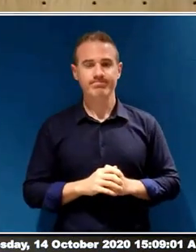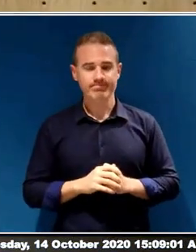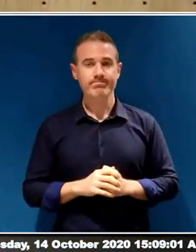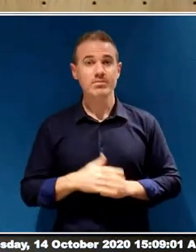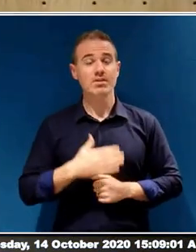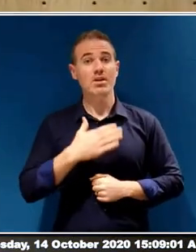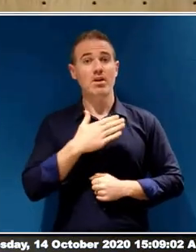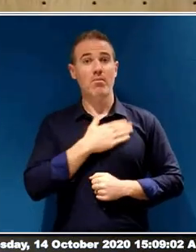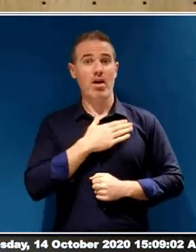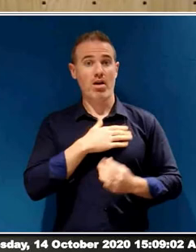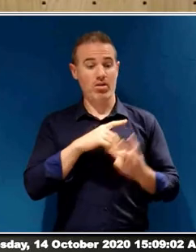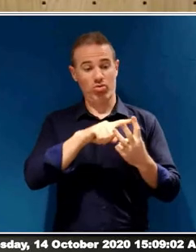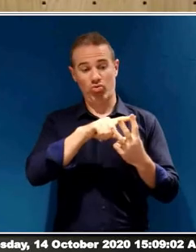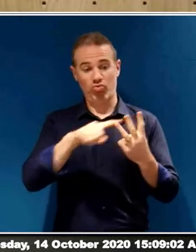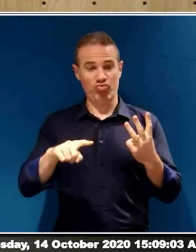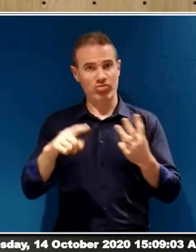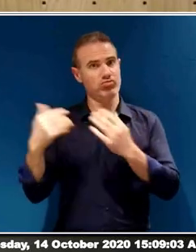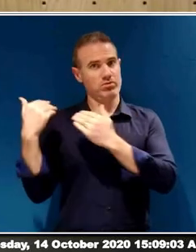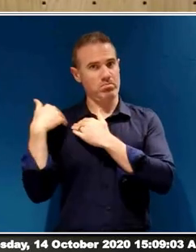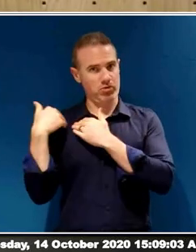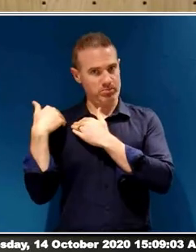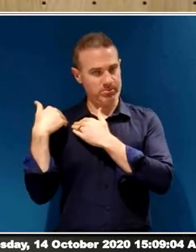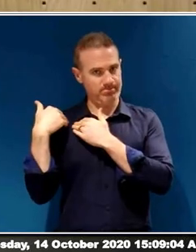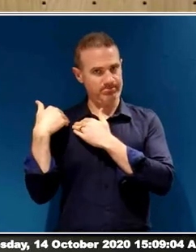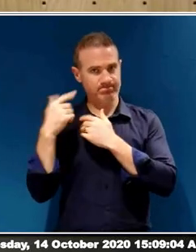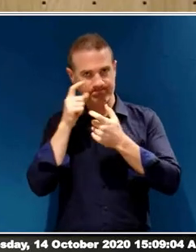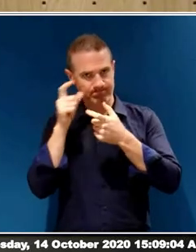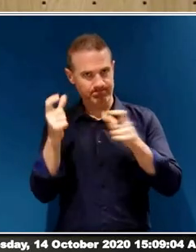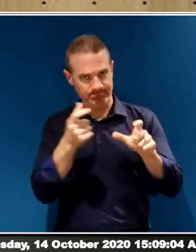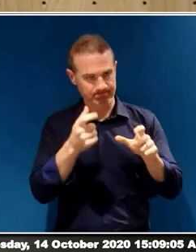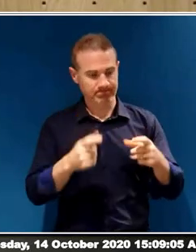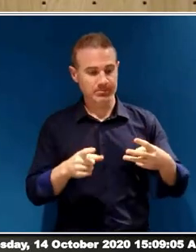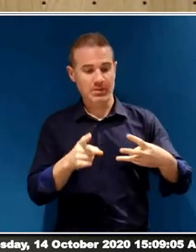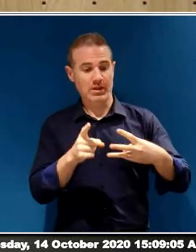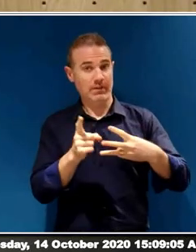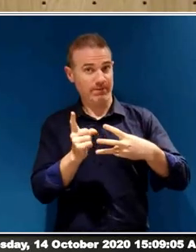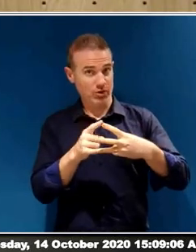The first area is I'm in a research-intensive position, which means